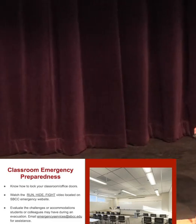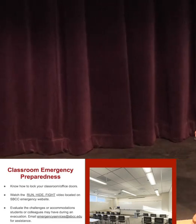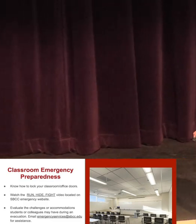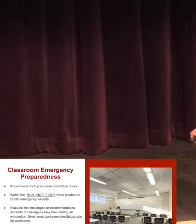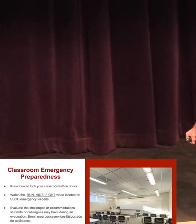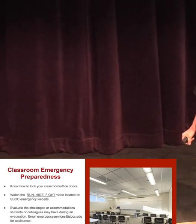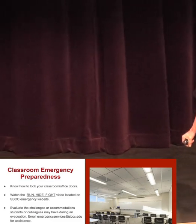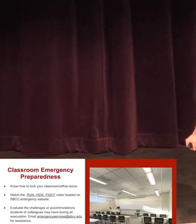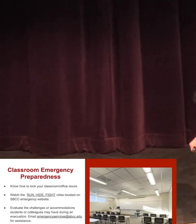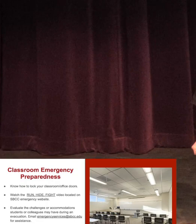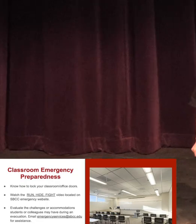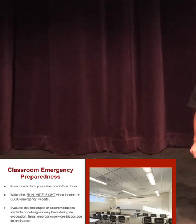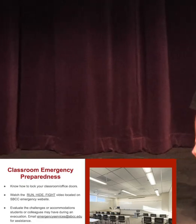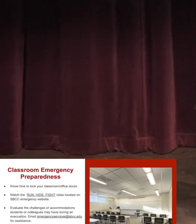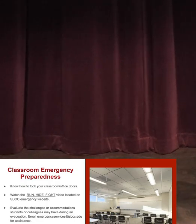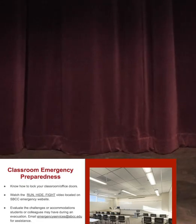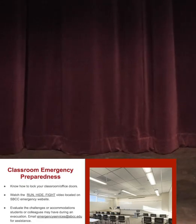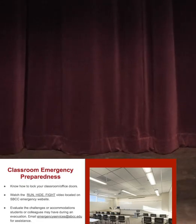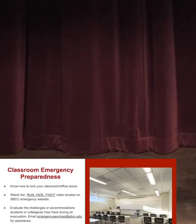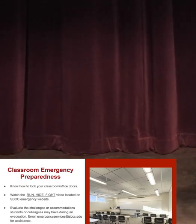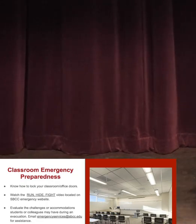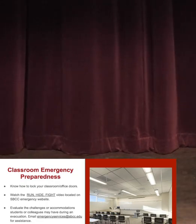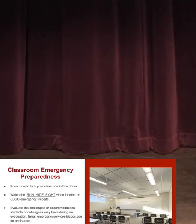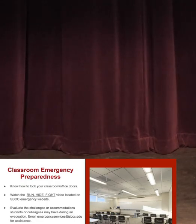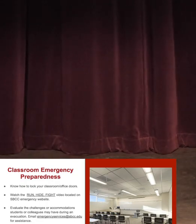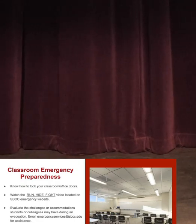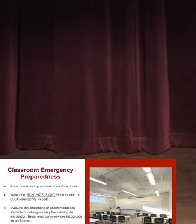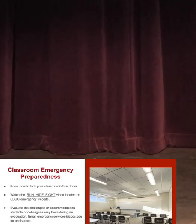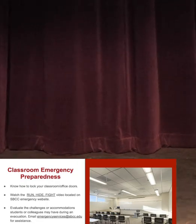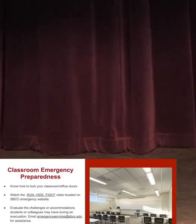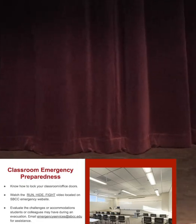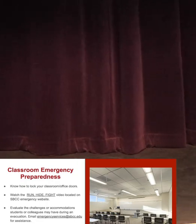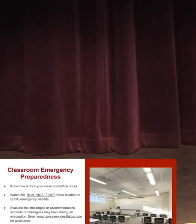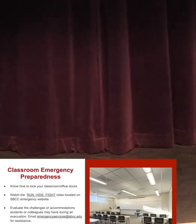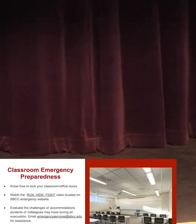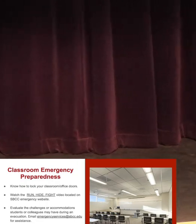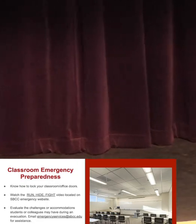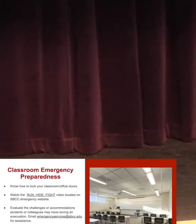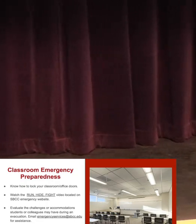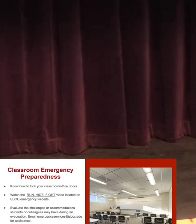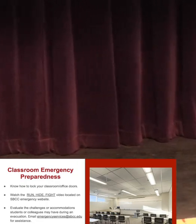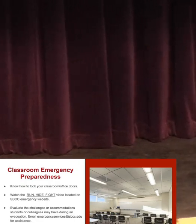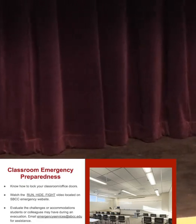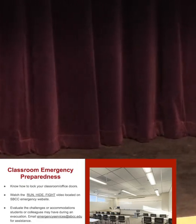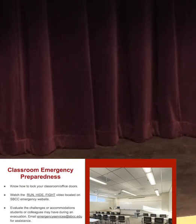The first one is 9-1-1 and the next is campus safety and then after that is the helpdesk and hate -- and you have any problems with your